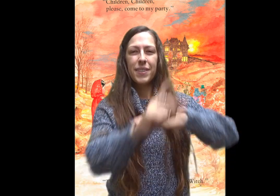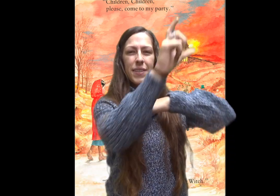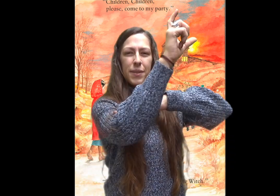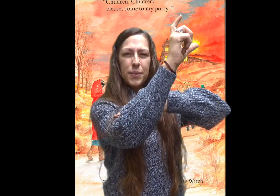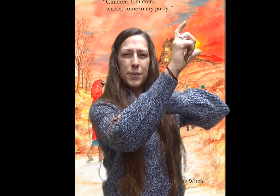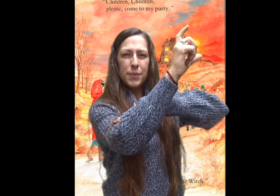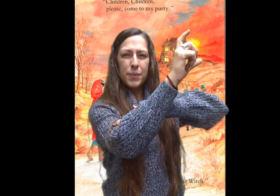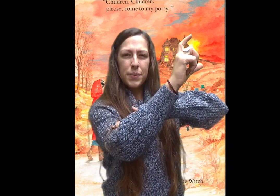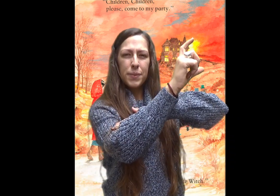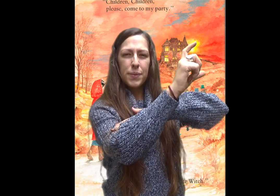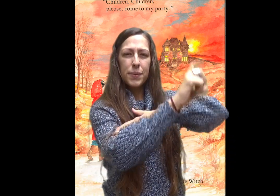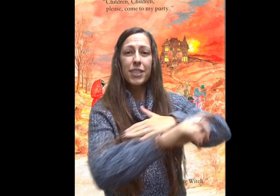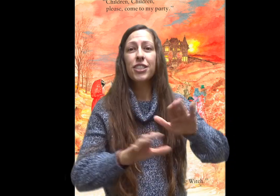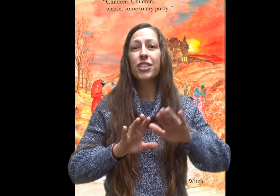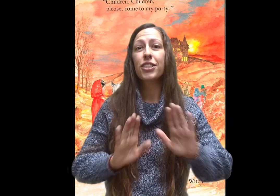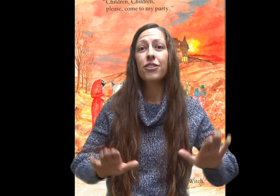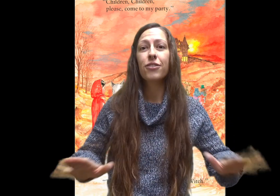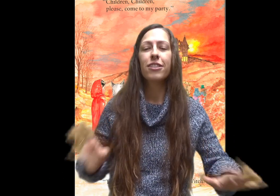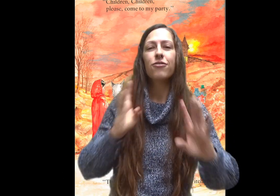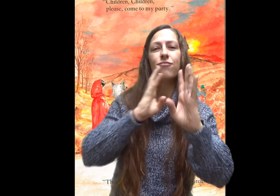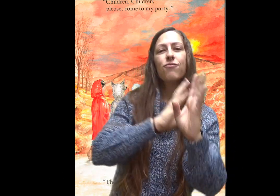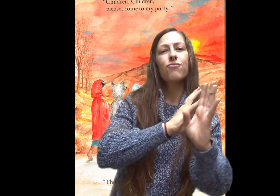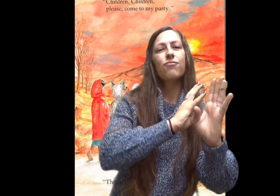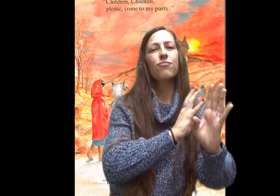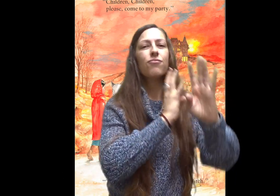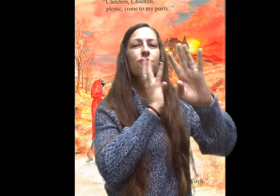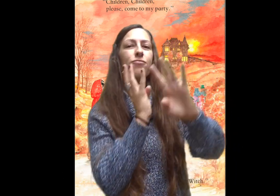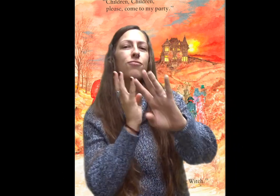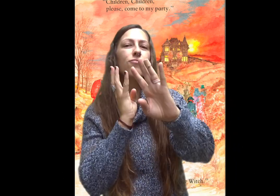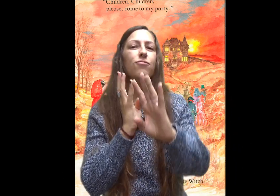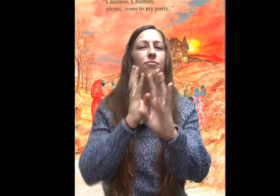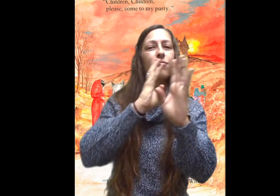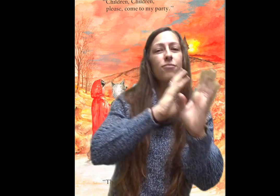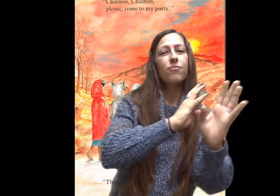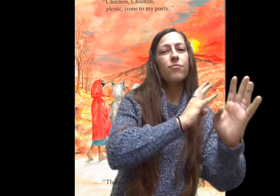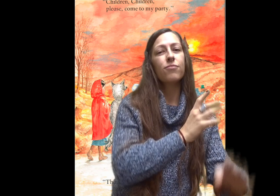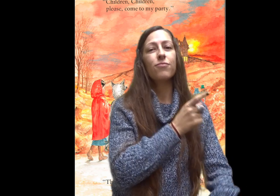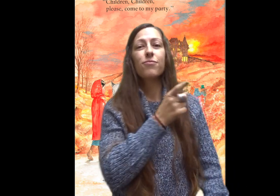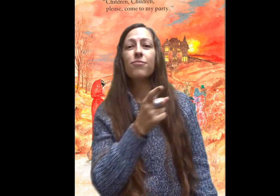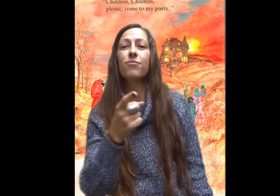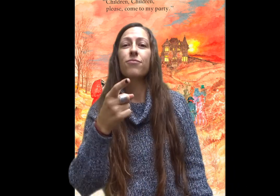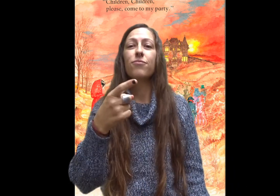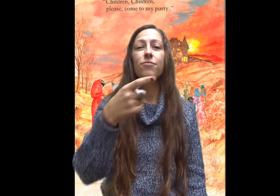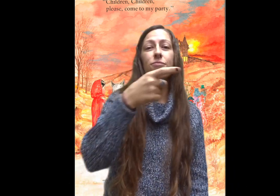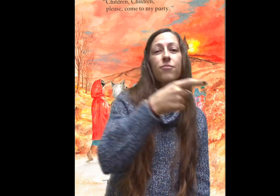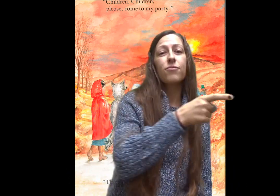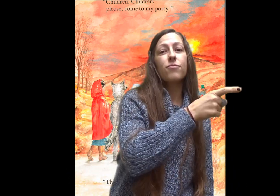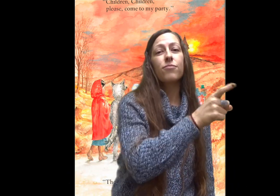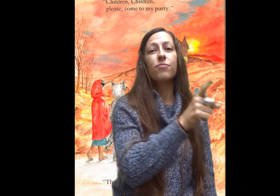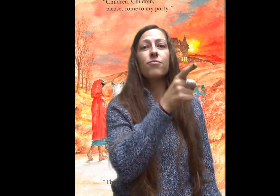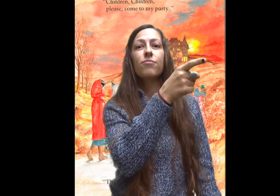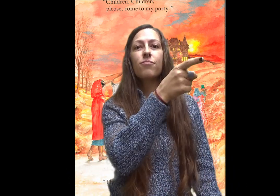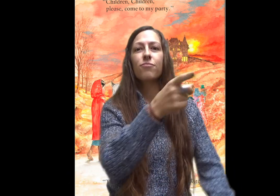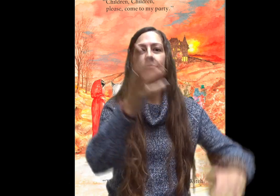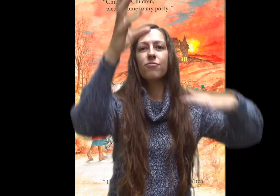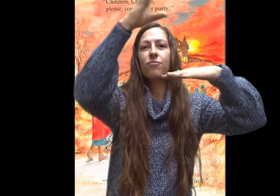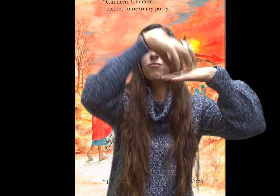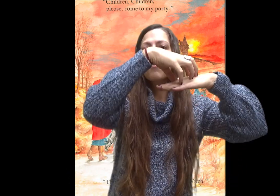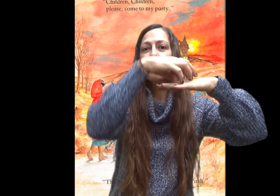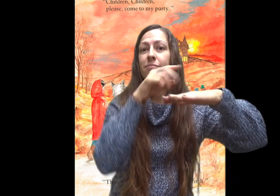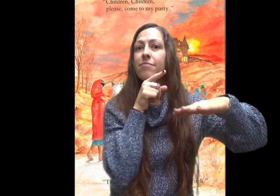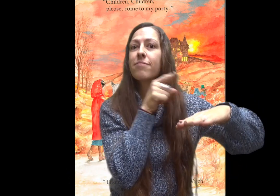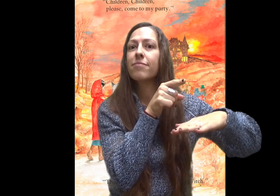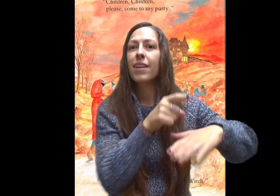At sunset, the children walk toward the haunted house.